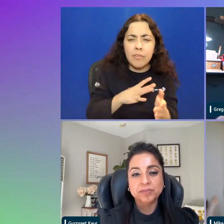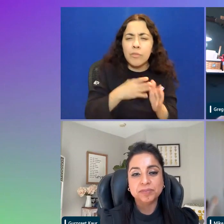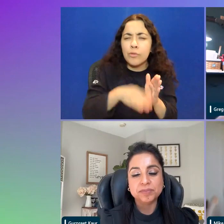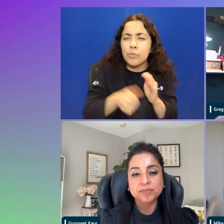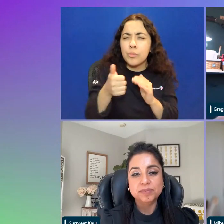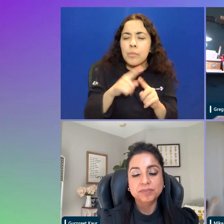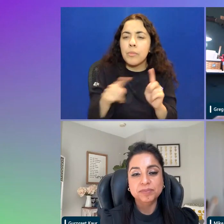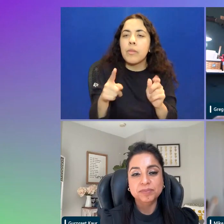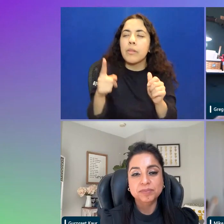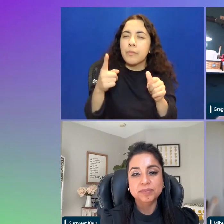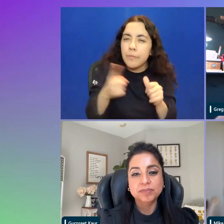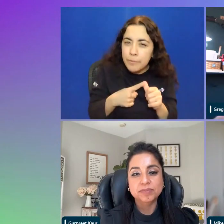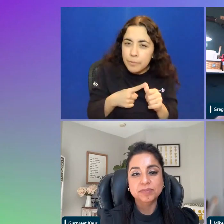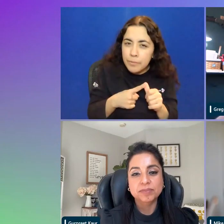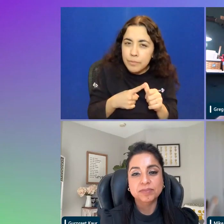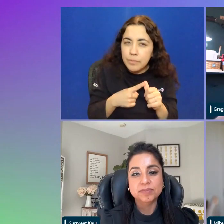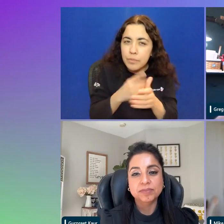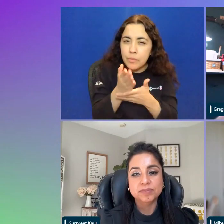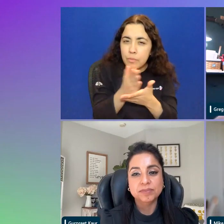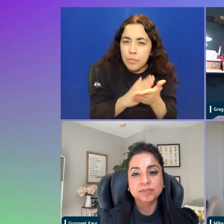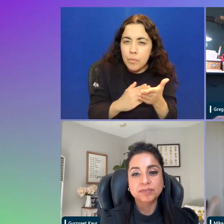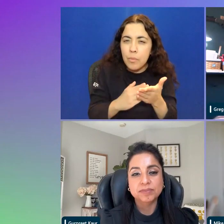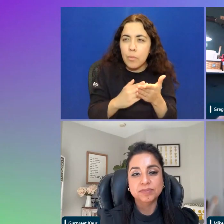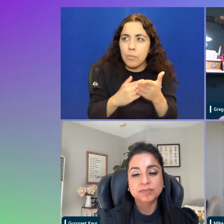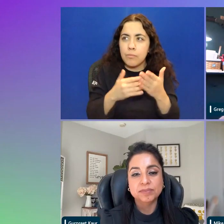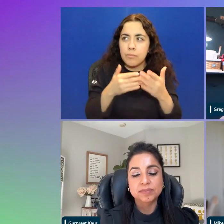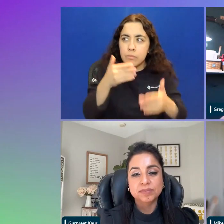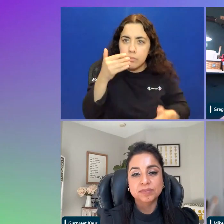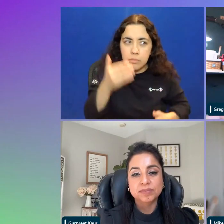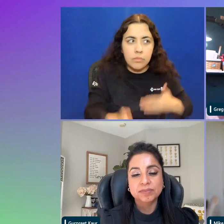process, it's cheaper. But just getting that first piece of momentum with some funding, which means some people and